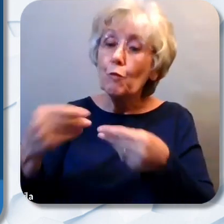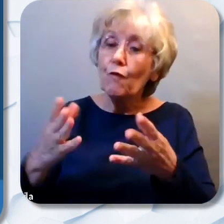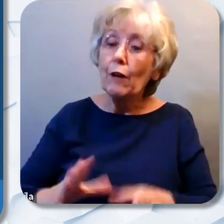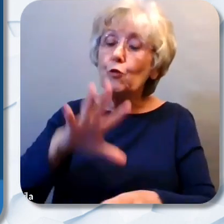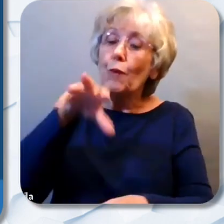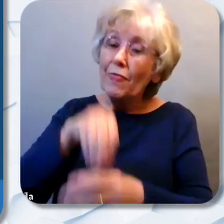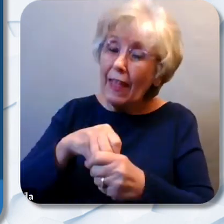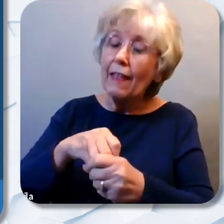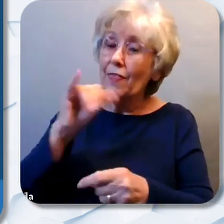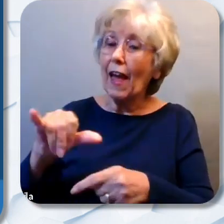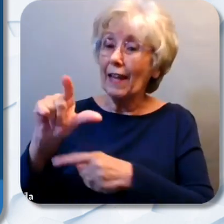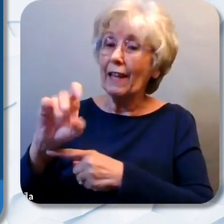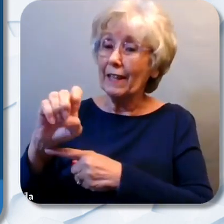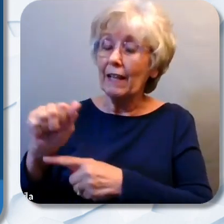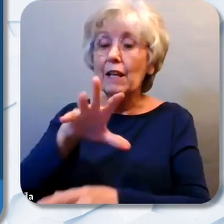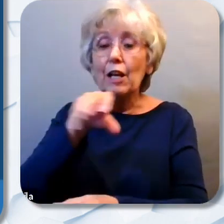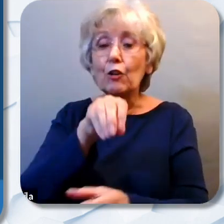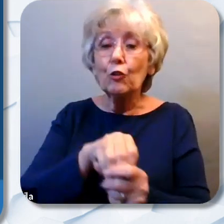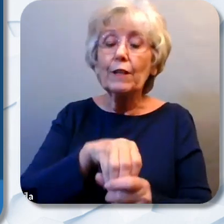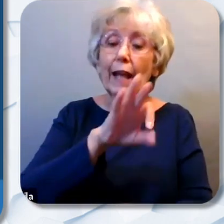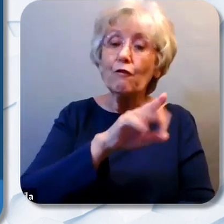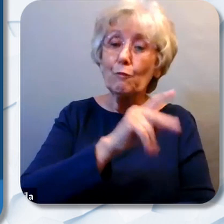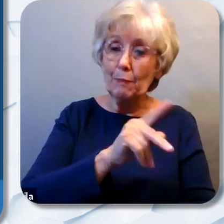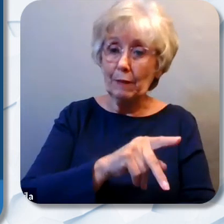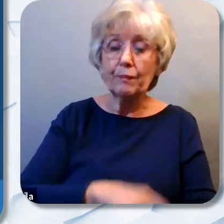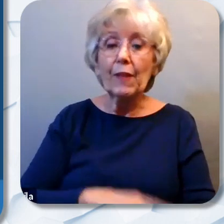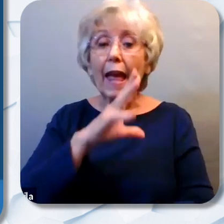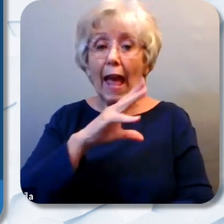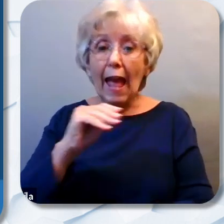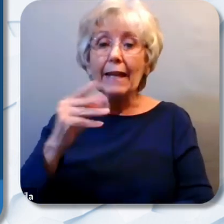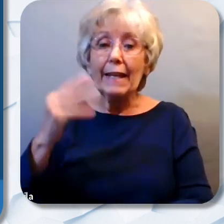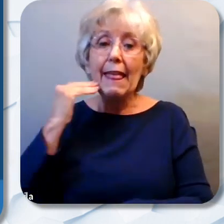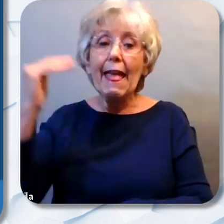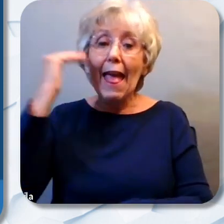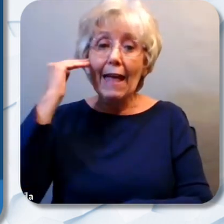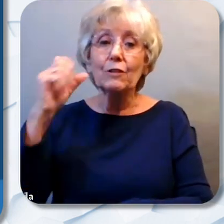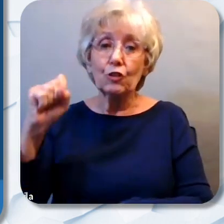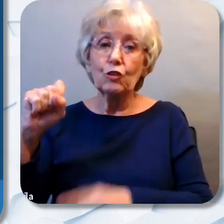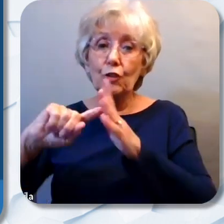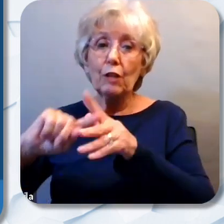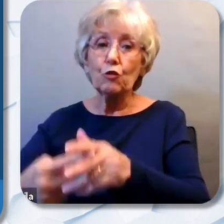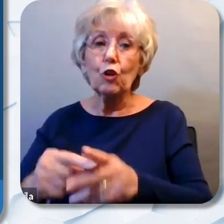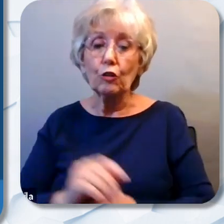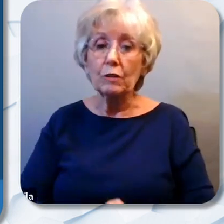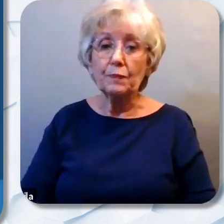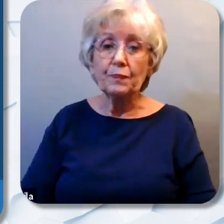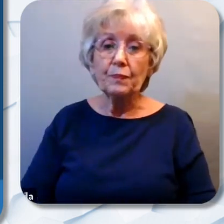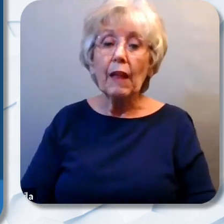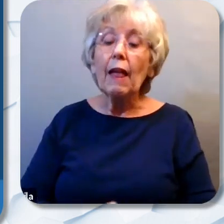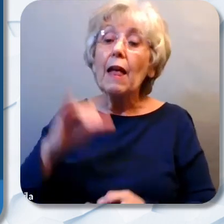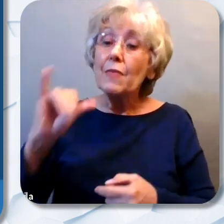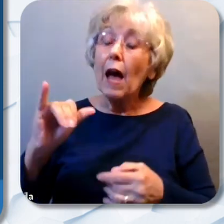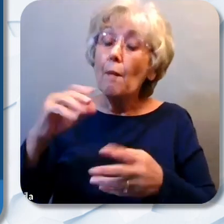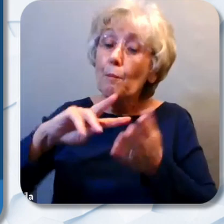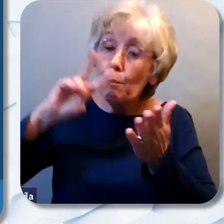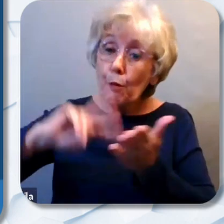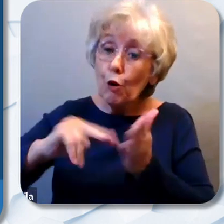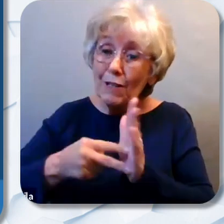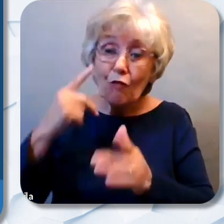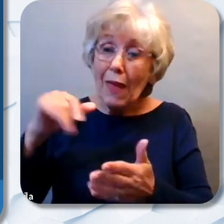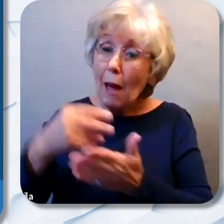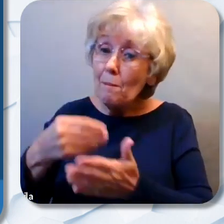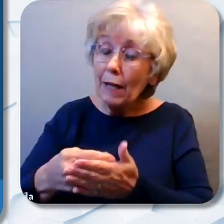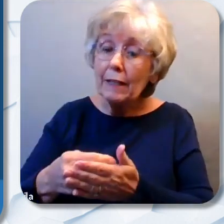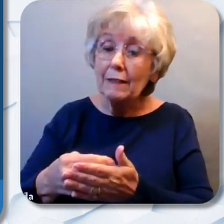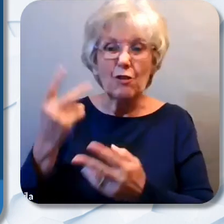a's including CSP peace. And had starts operated by ctos the grants purpose is twofold first to